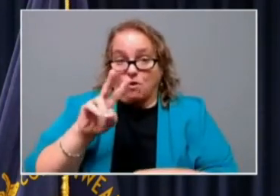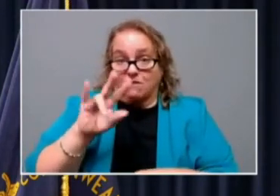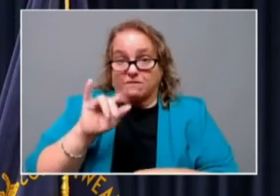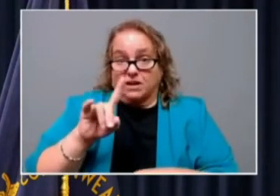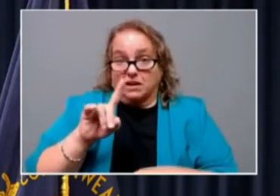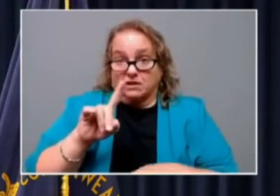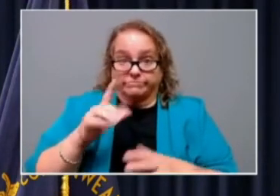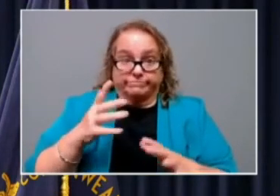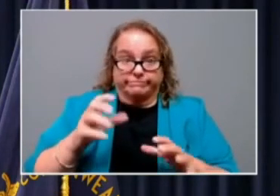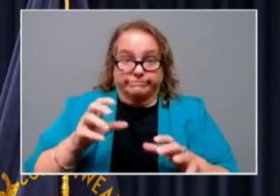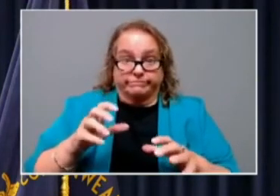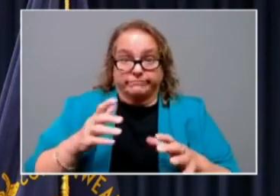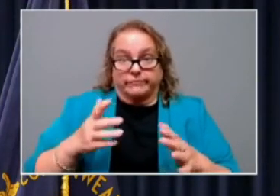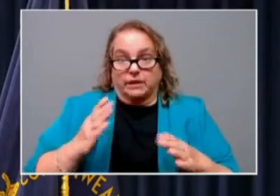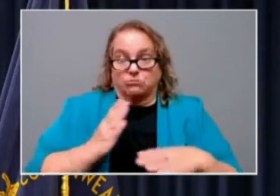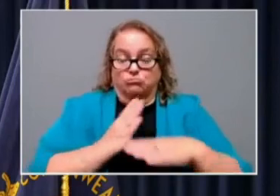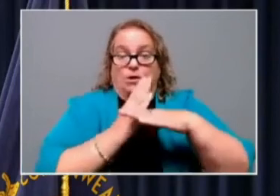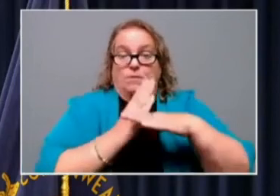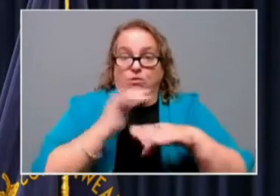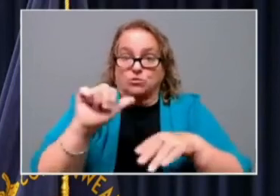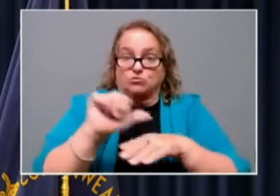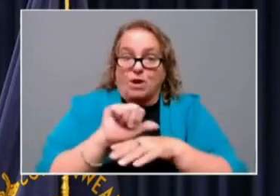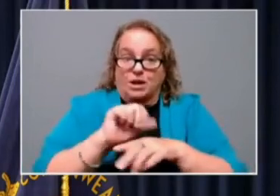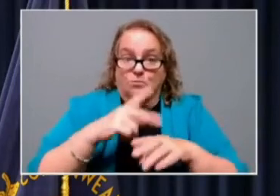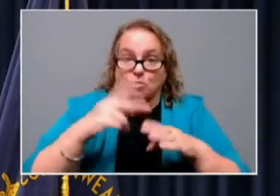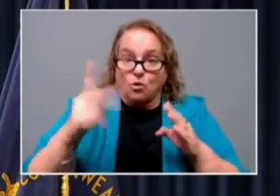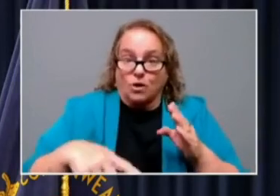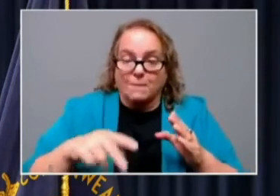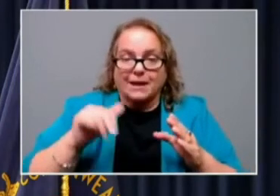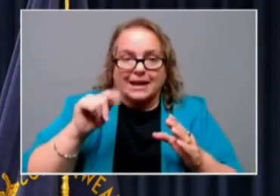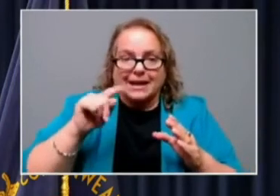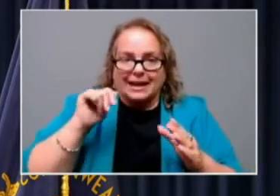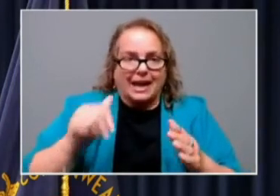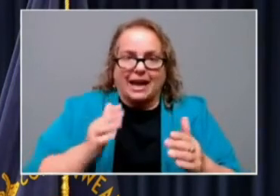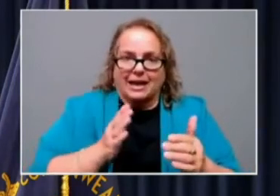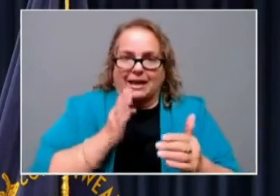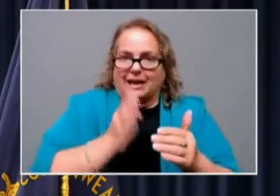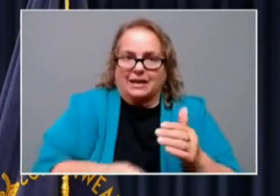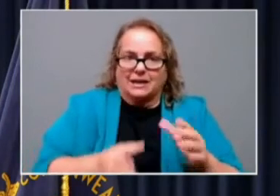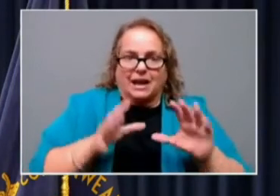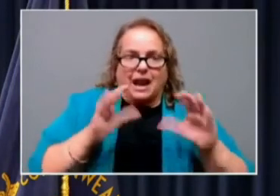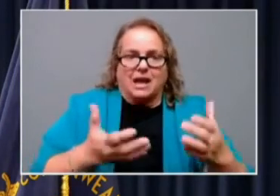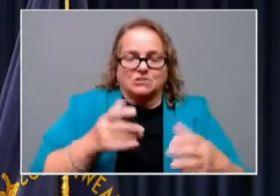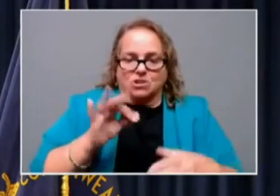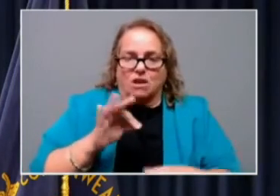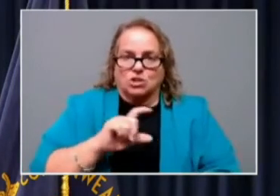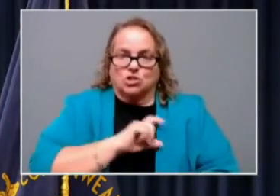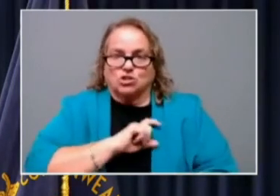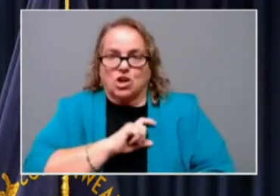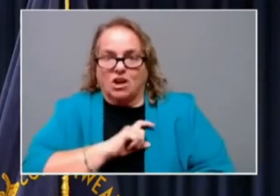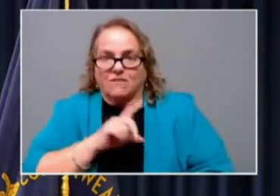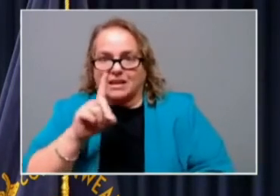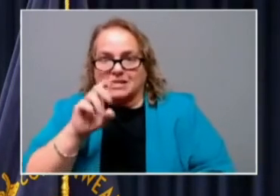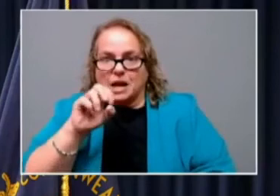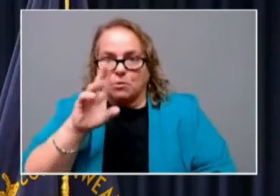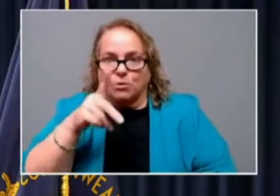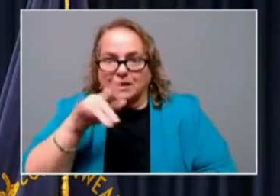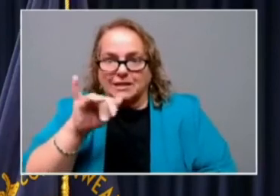could end a whole class of sheriff deputies that we're trying to train and we thus get zero out of it. Um, then we've got to look there at whether or